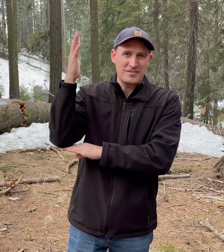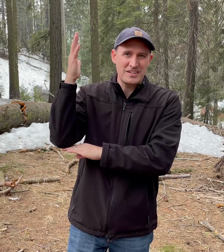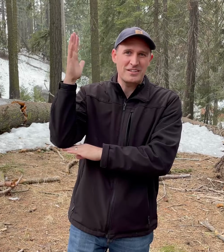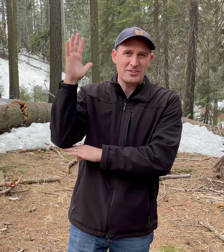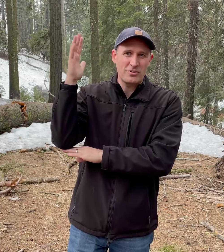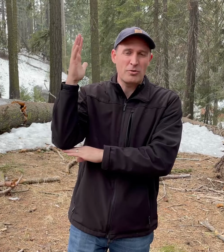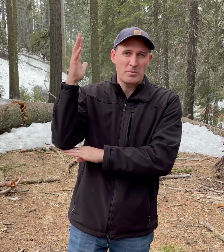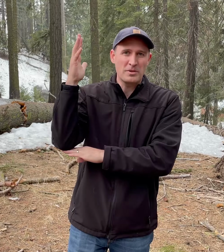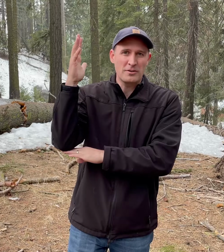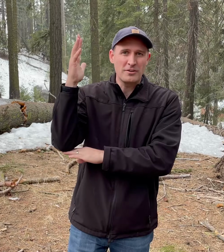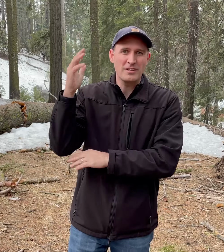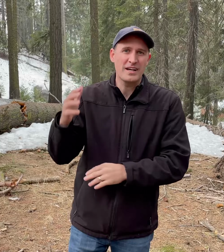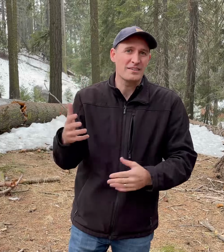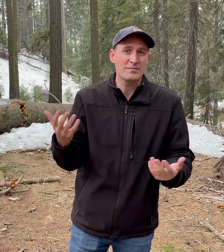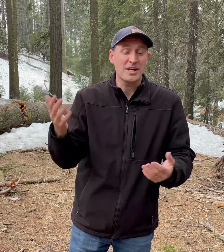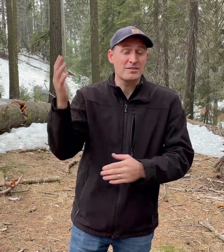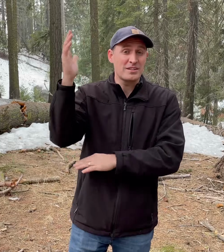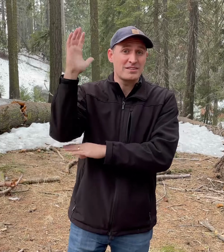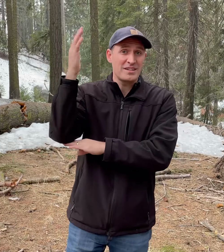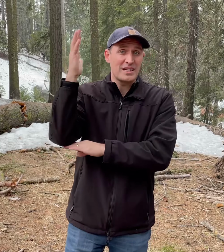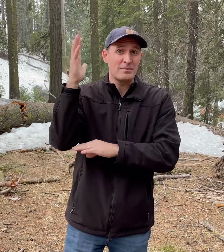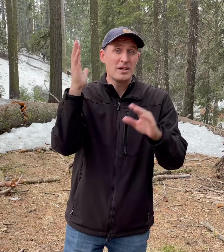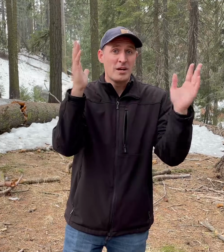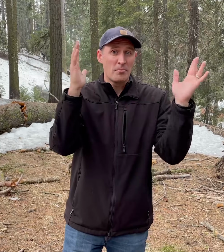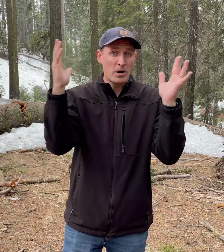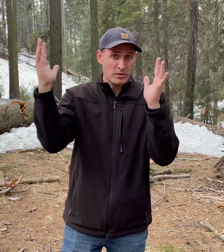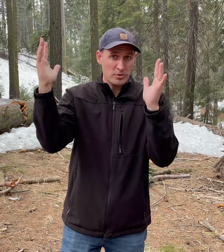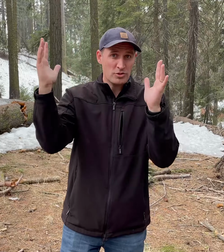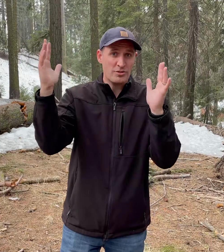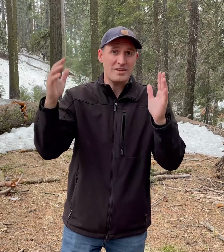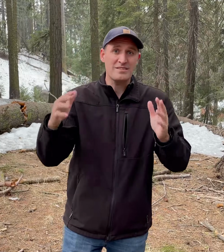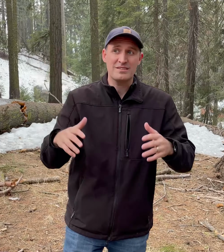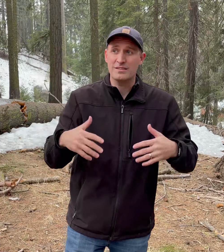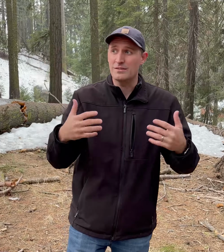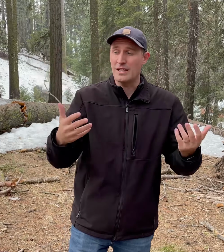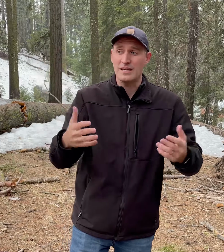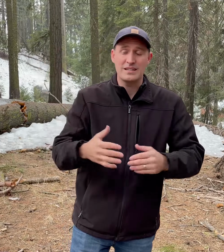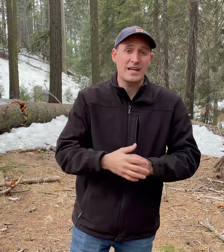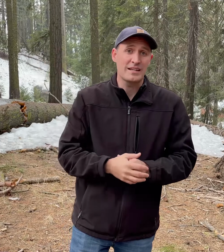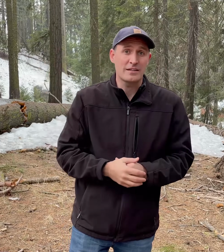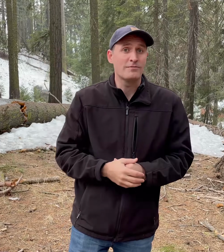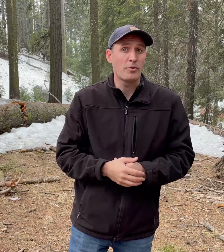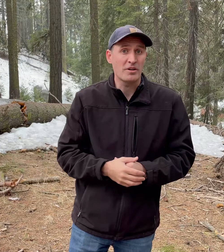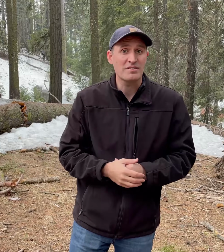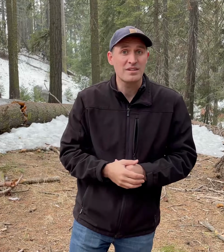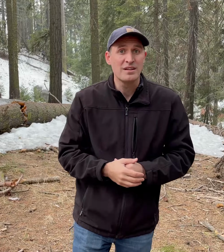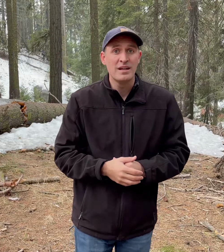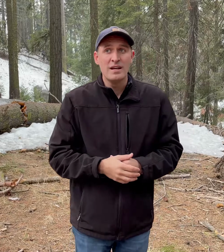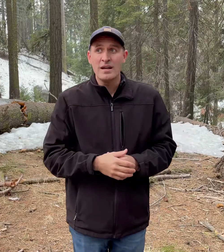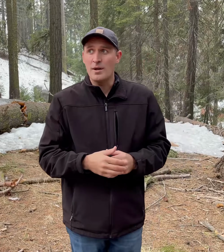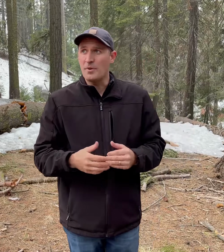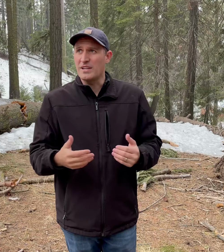singular or plural sometimes you could set up multiple trees to indicate like a forest again